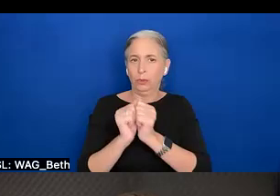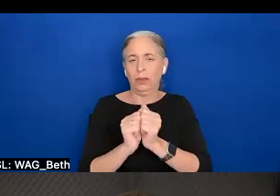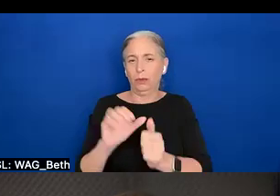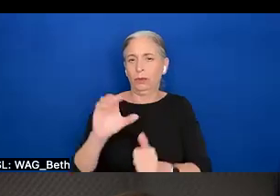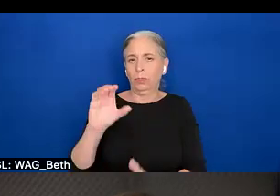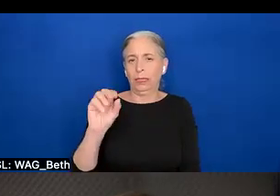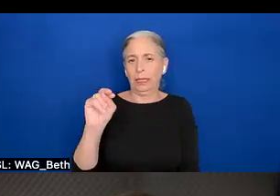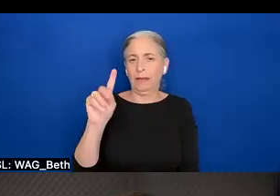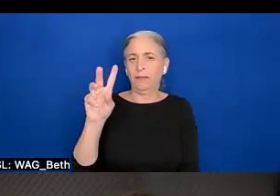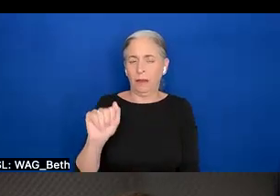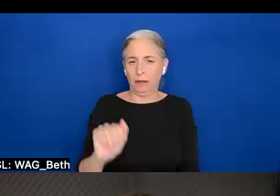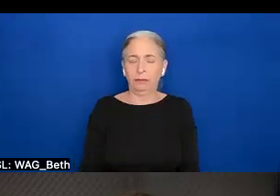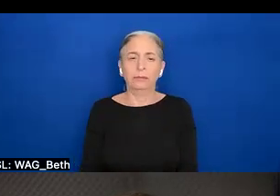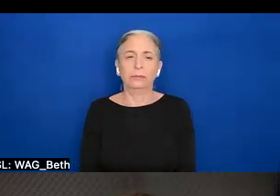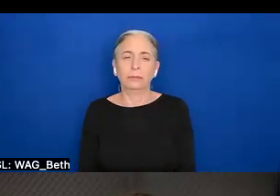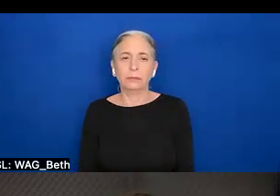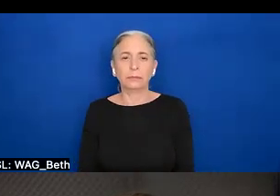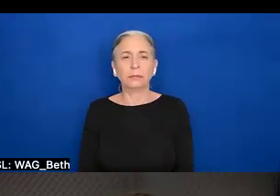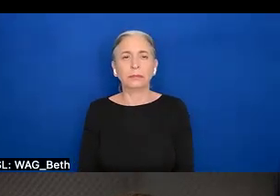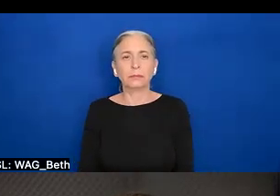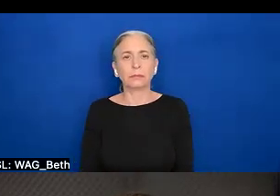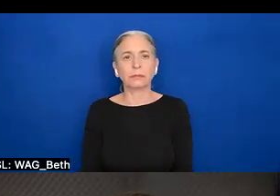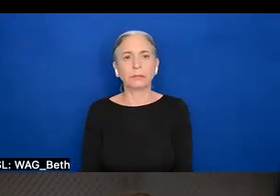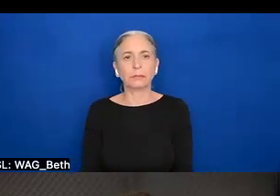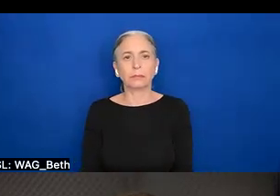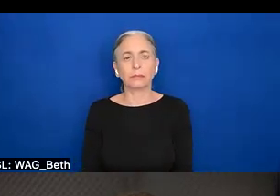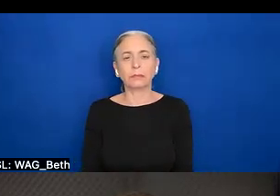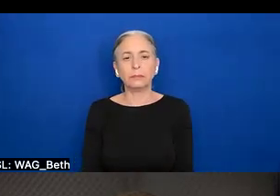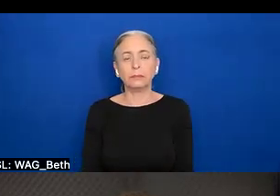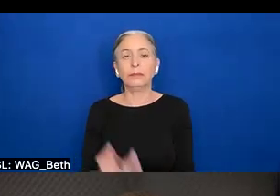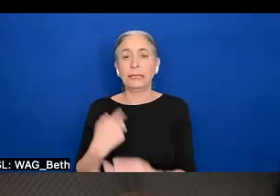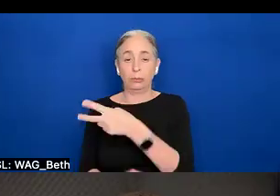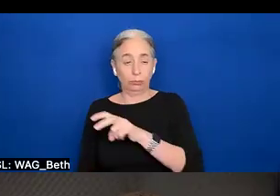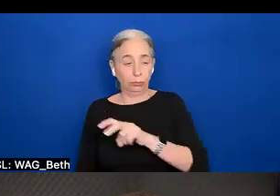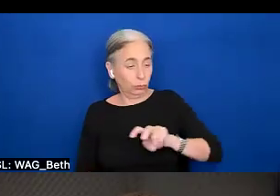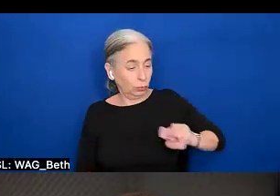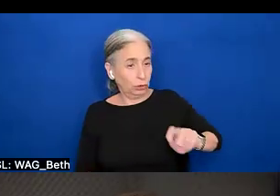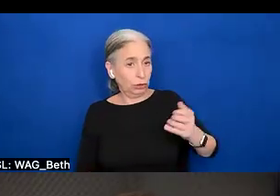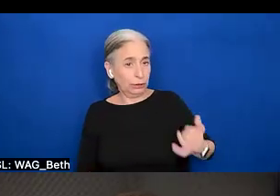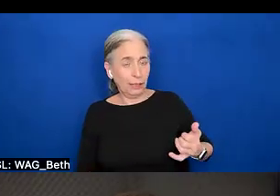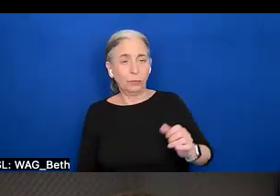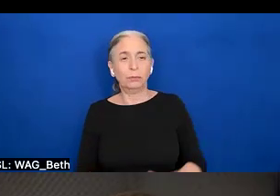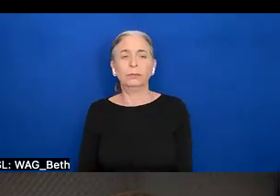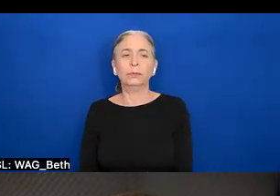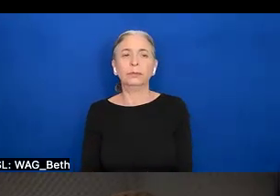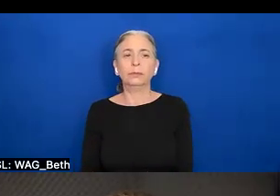software, but they work in Canva.